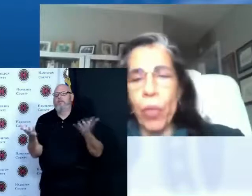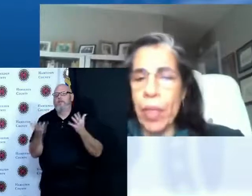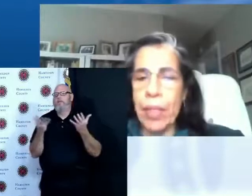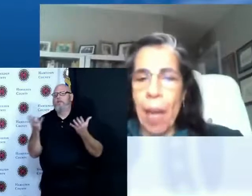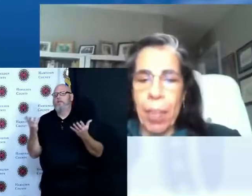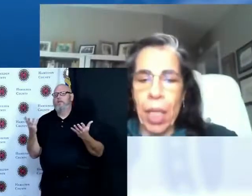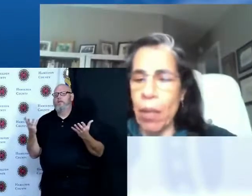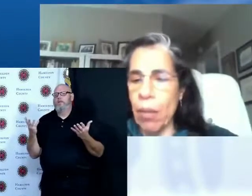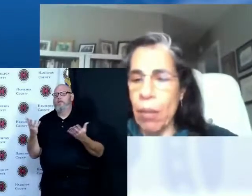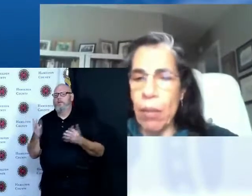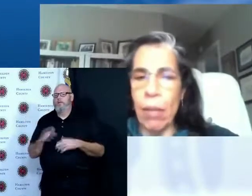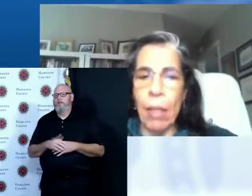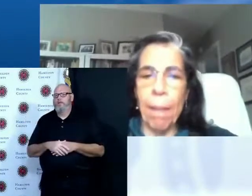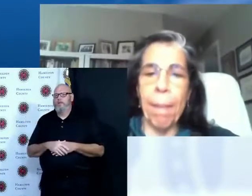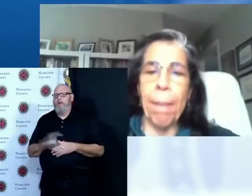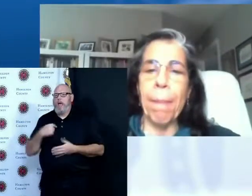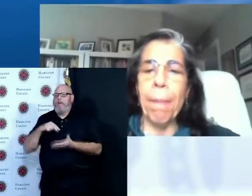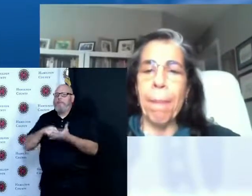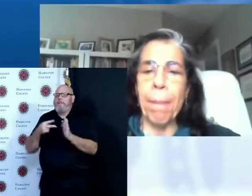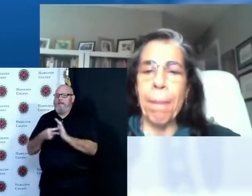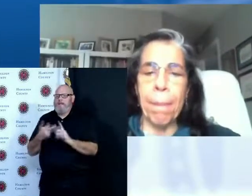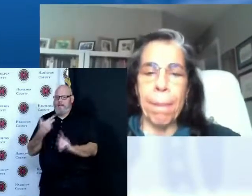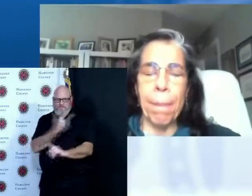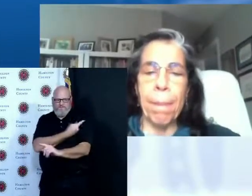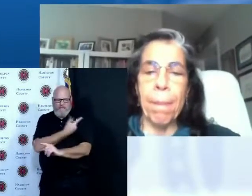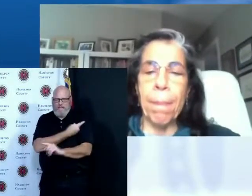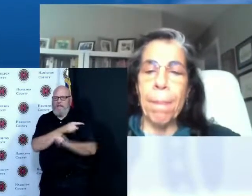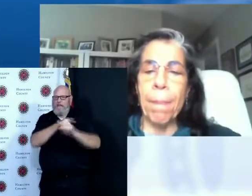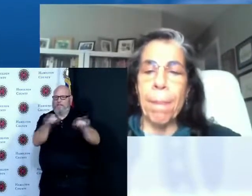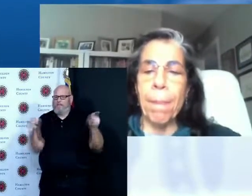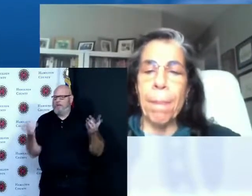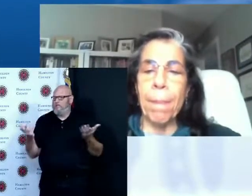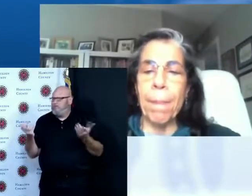do you think is happening here well I'd like to I'd like to take that in two parts the first